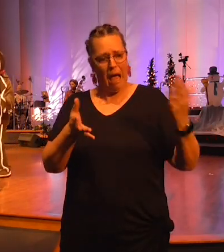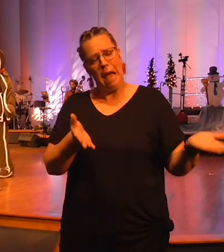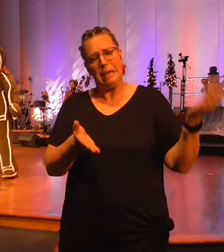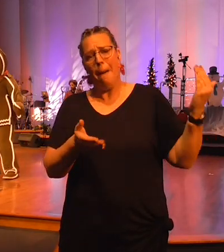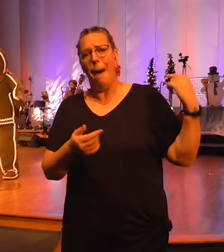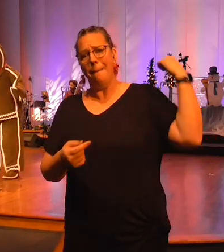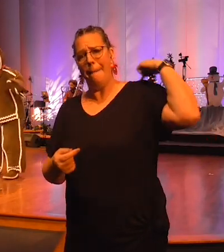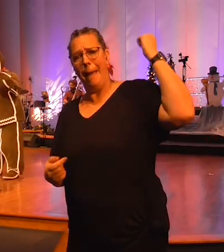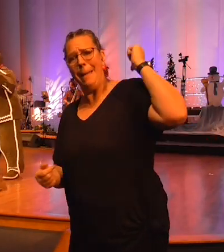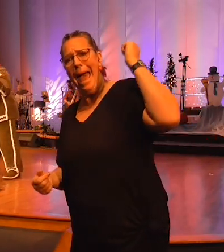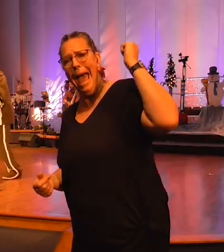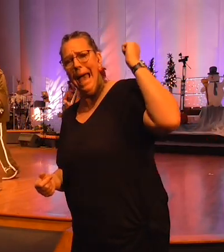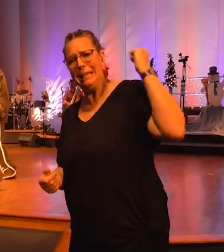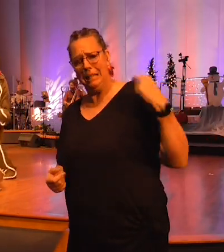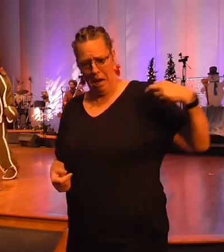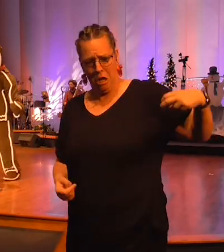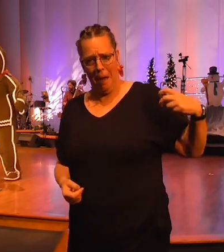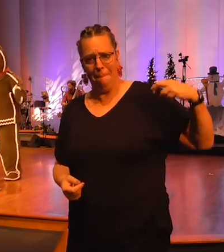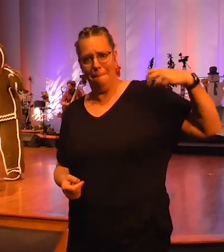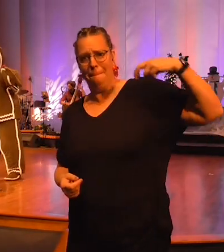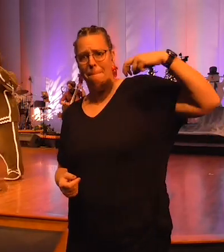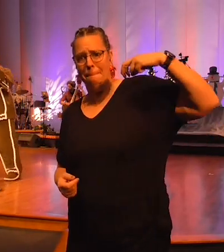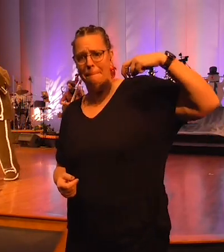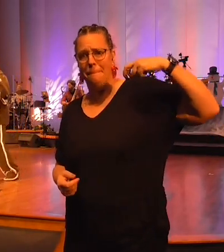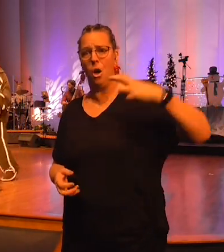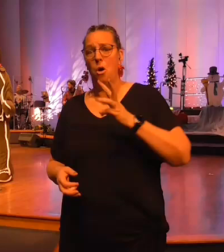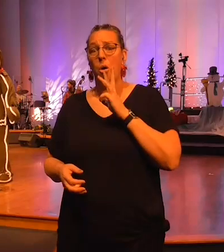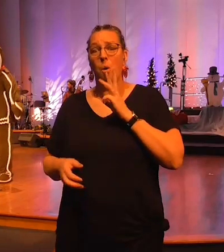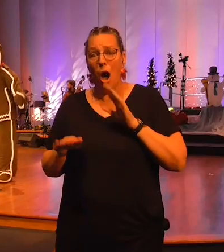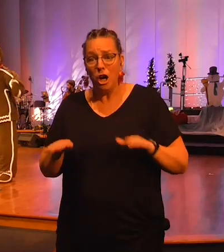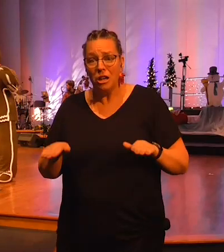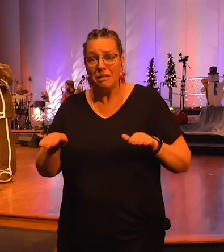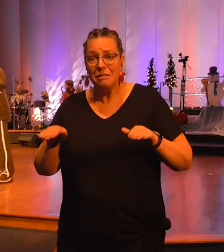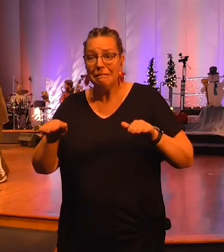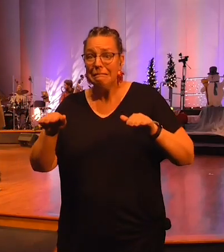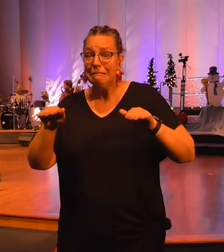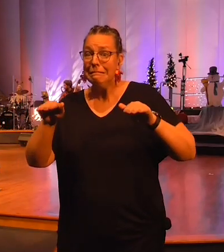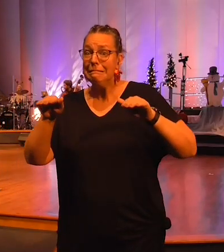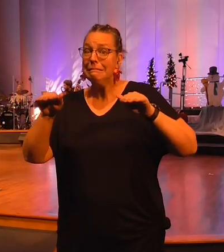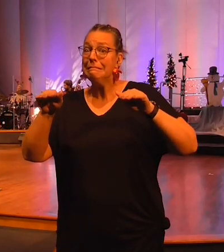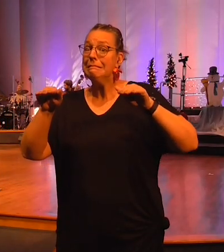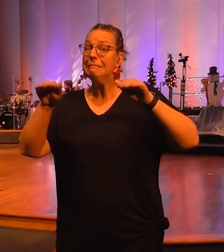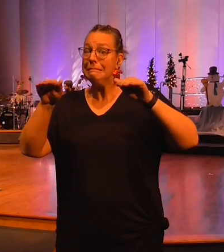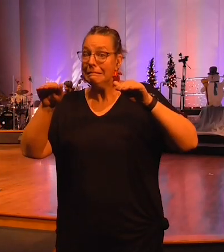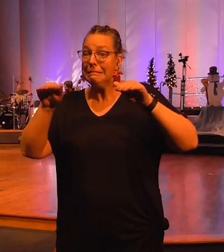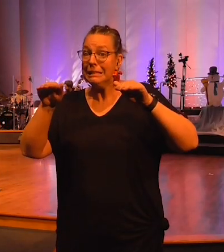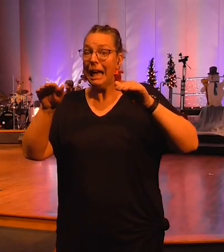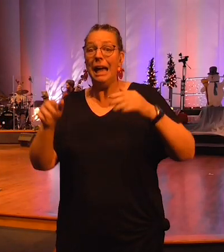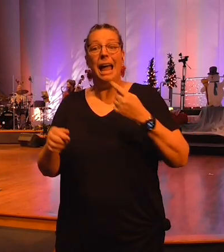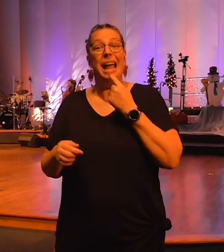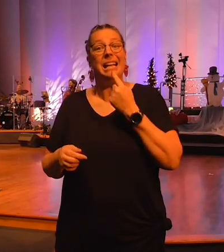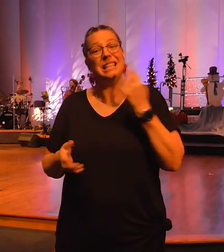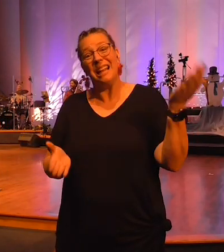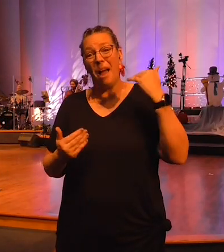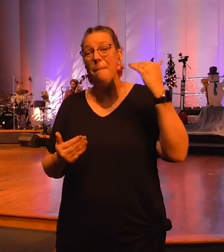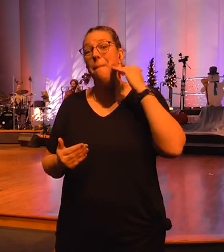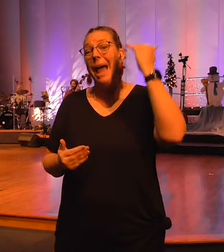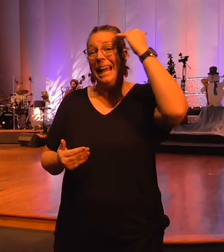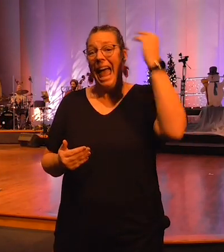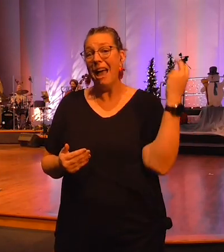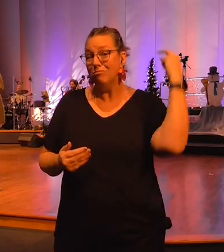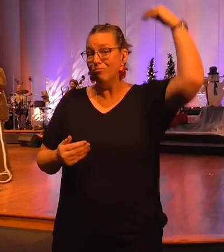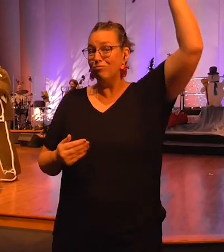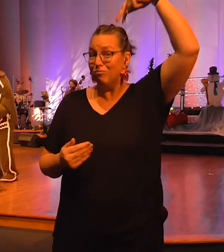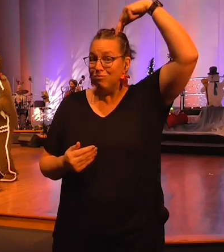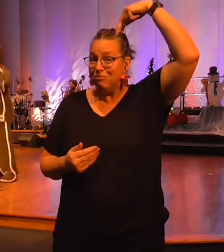kept getting higher how about about my back Mr gingerbread man water kept getting high